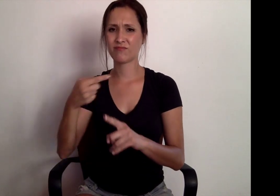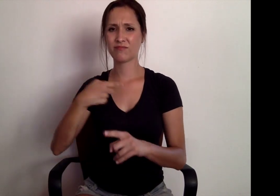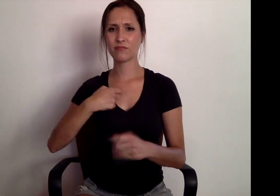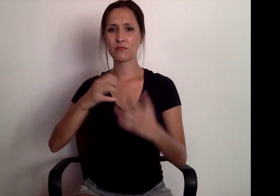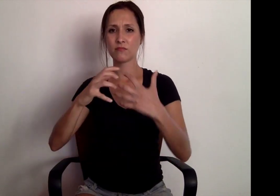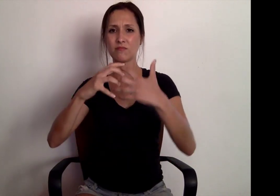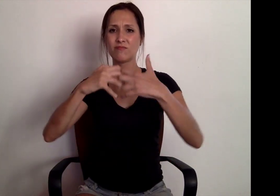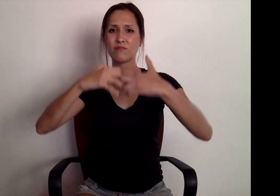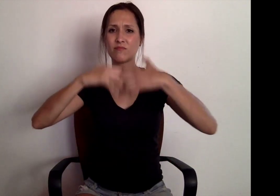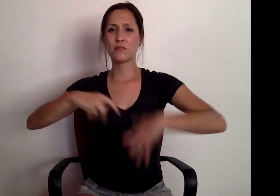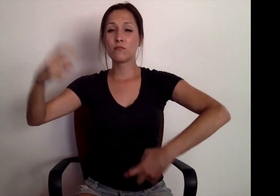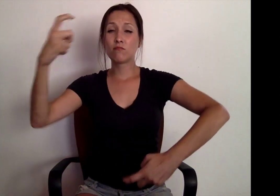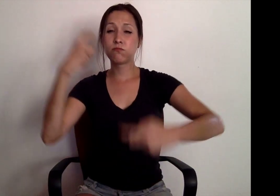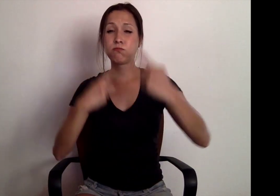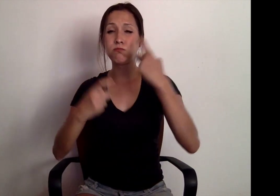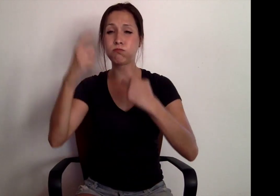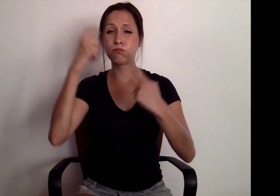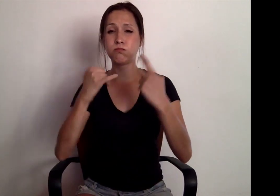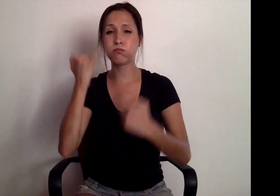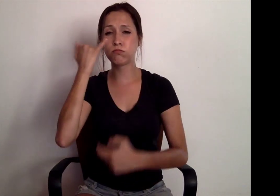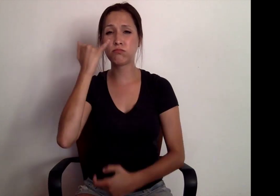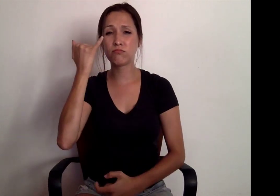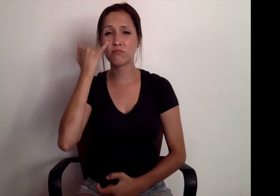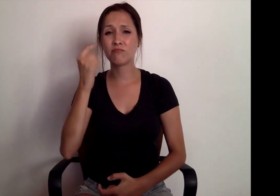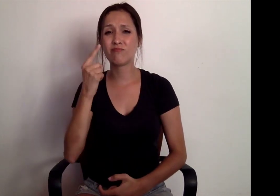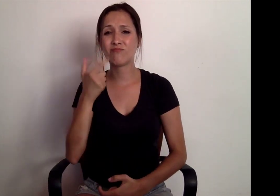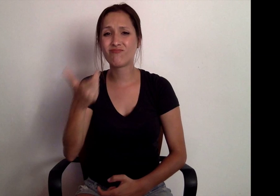The way I have broken down sobbing uncontrollably